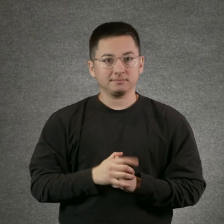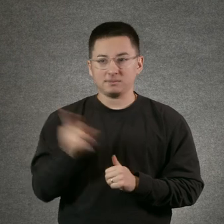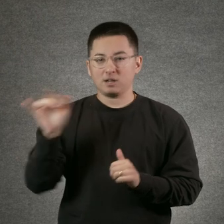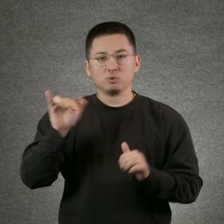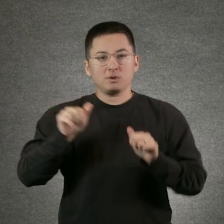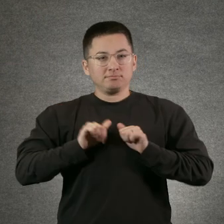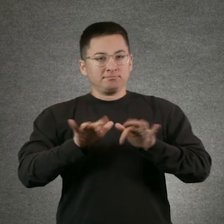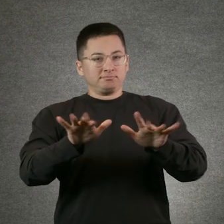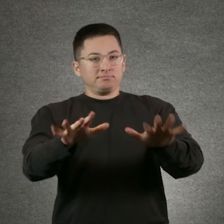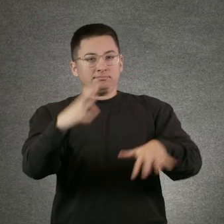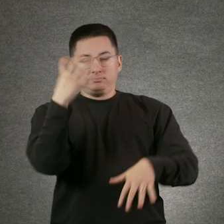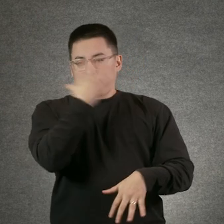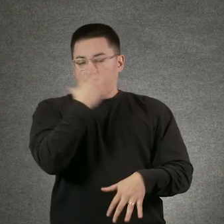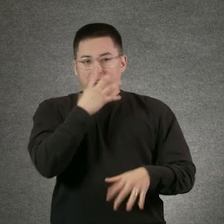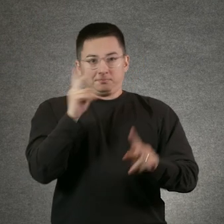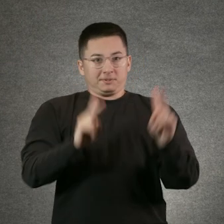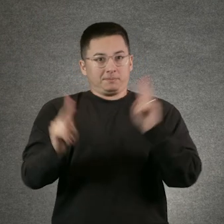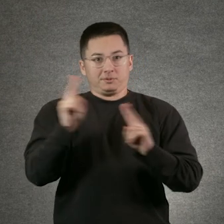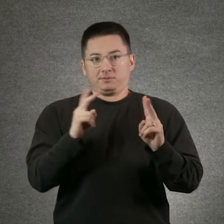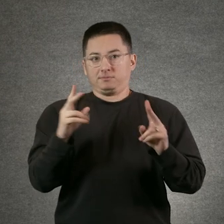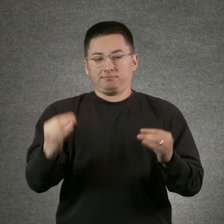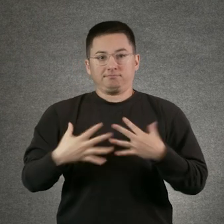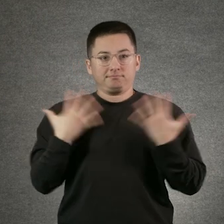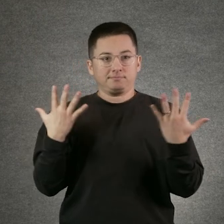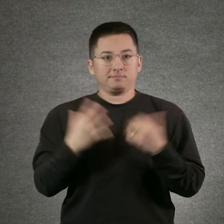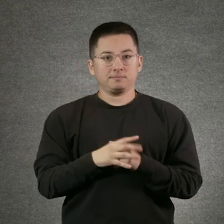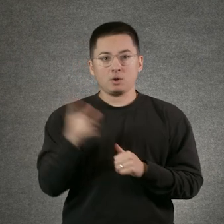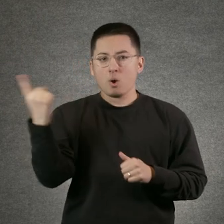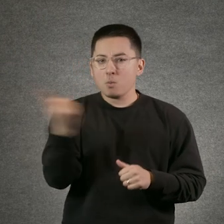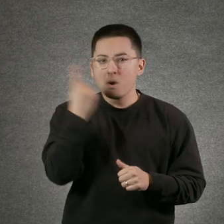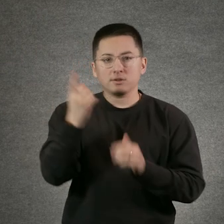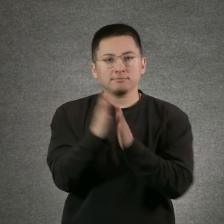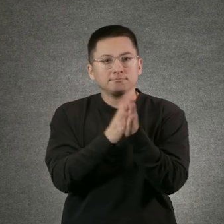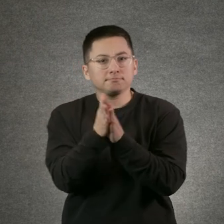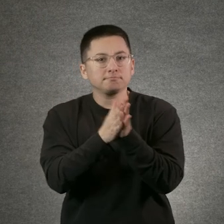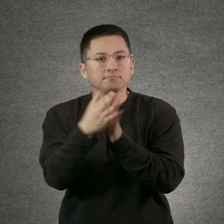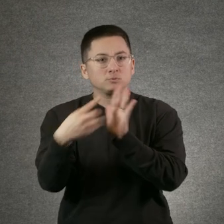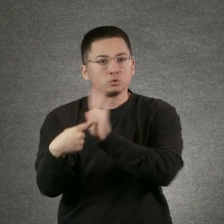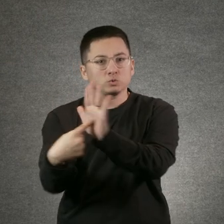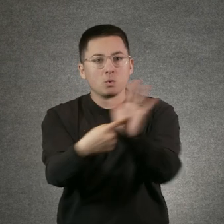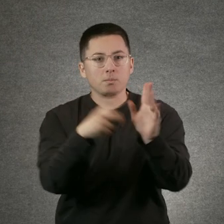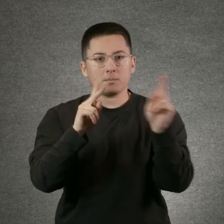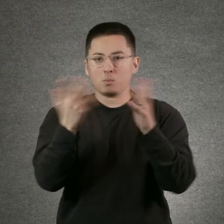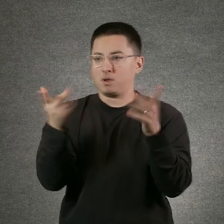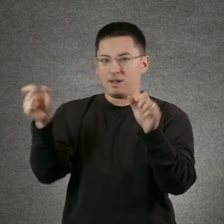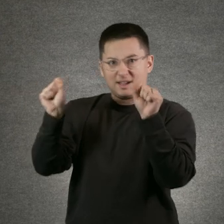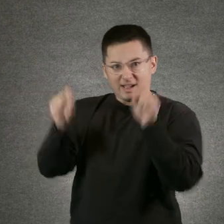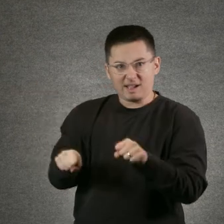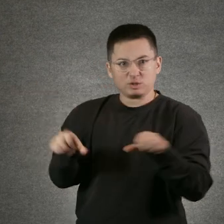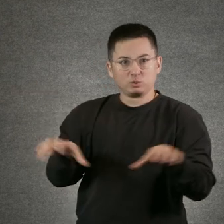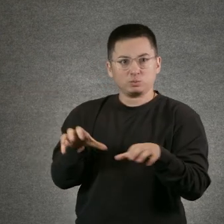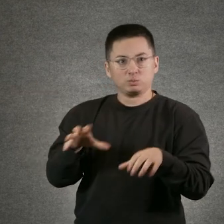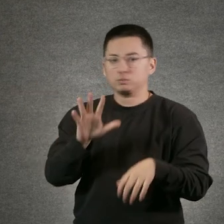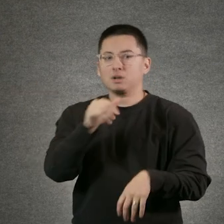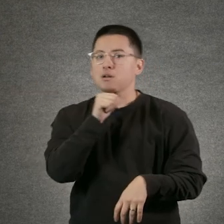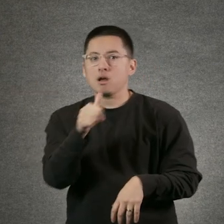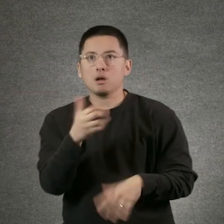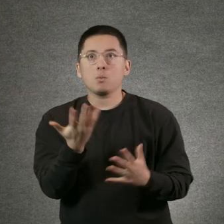He also just gave off an energy that was infectious to people. He was always willing to show the world what he could do,